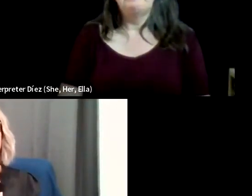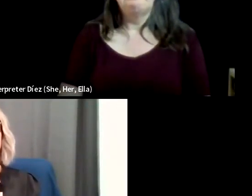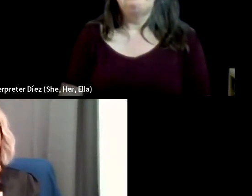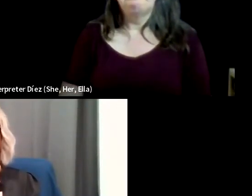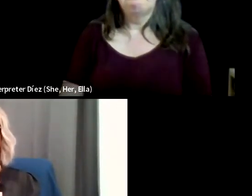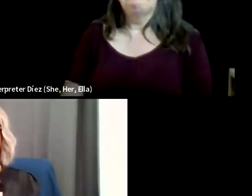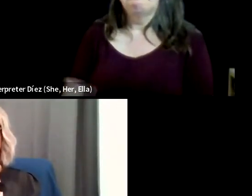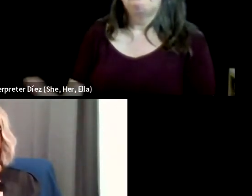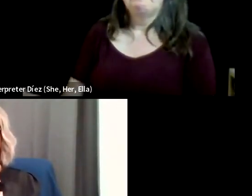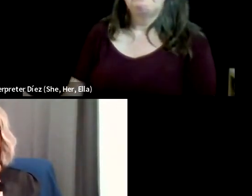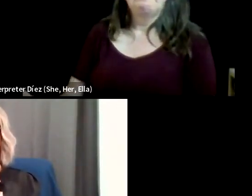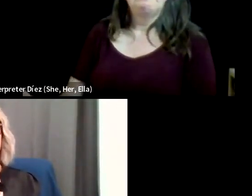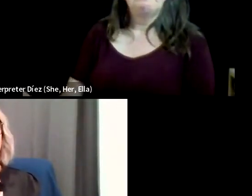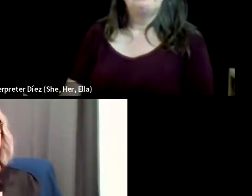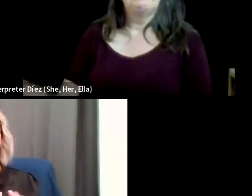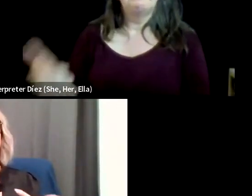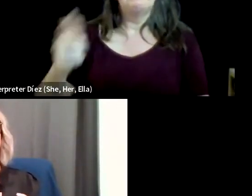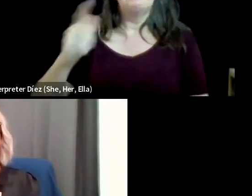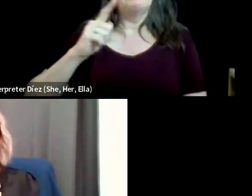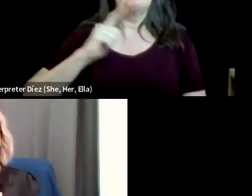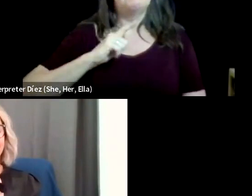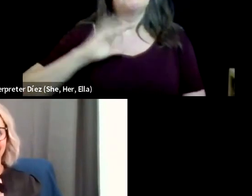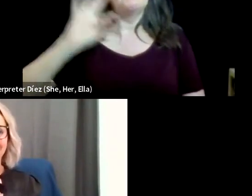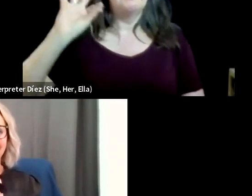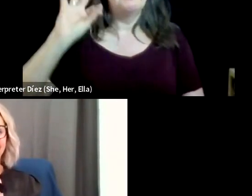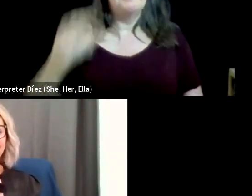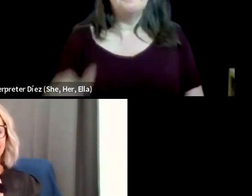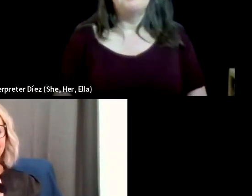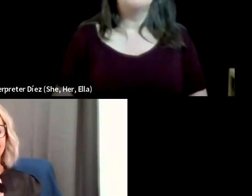Item #11.4